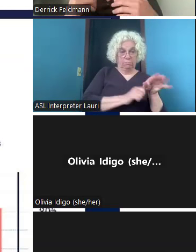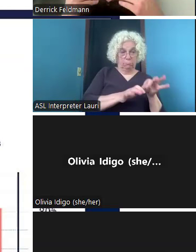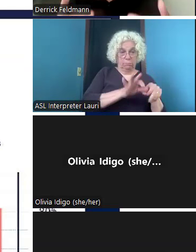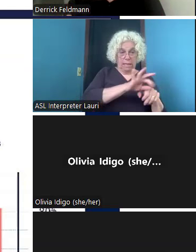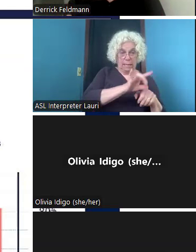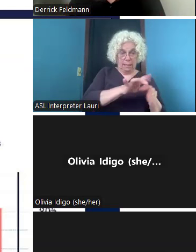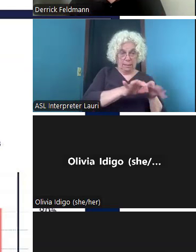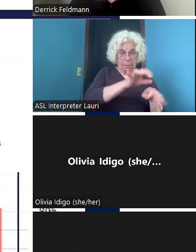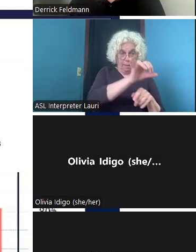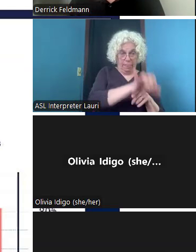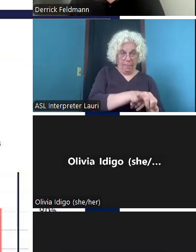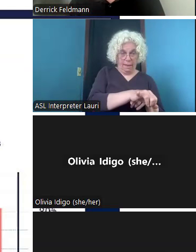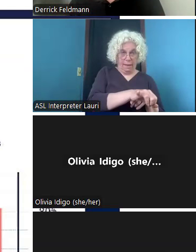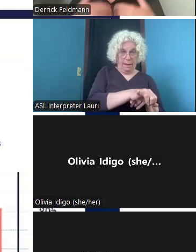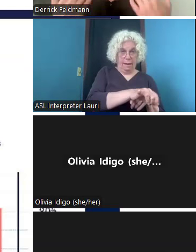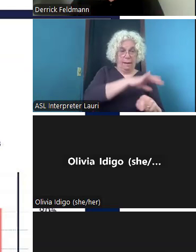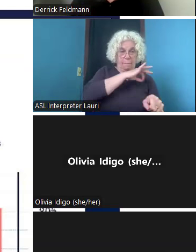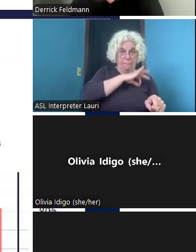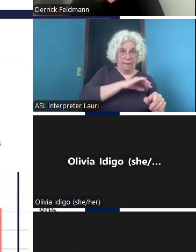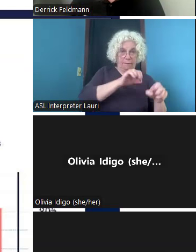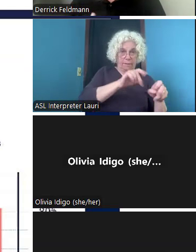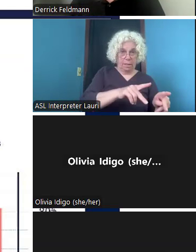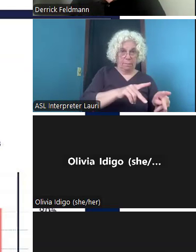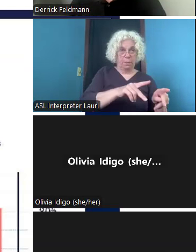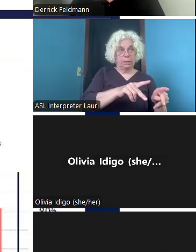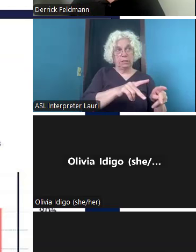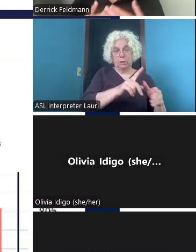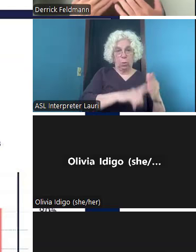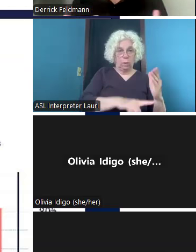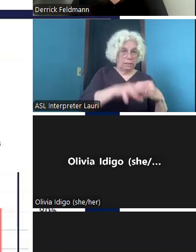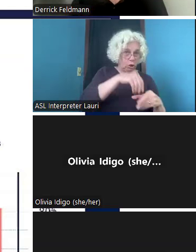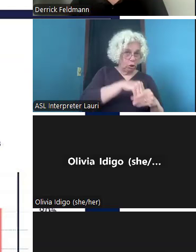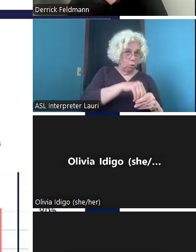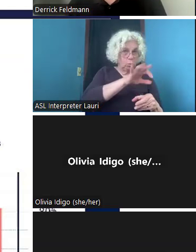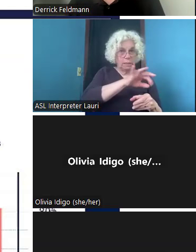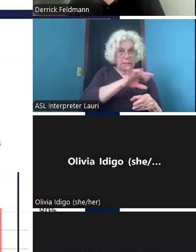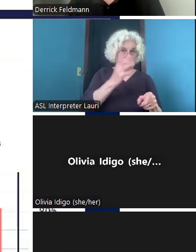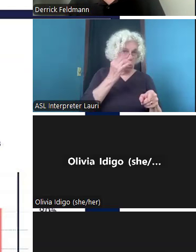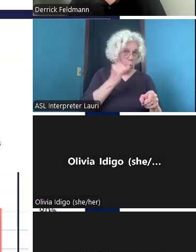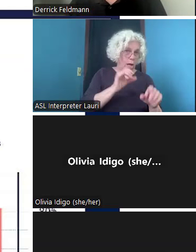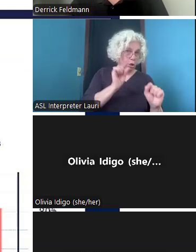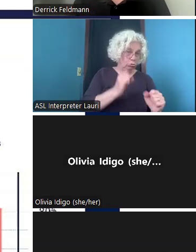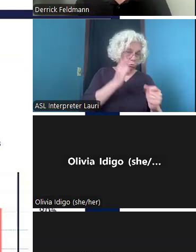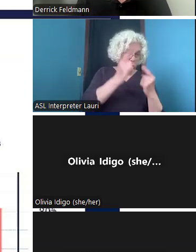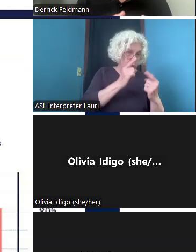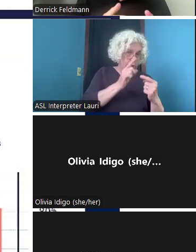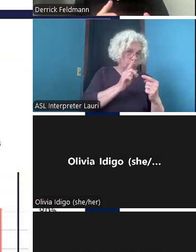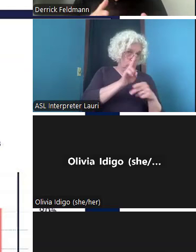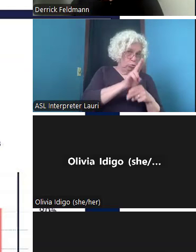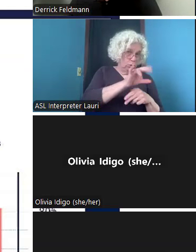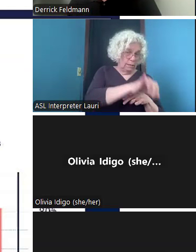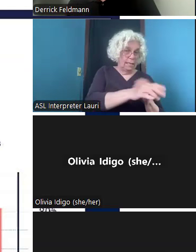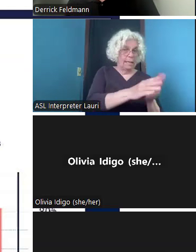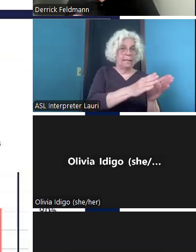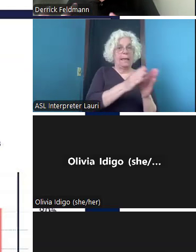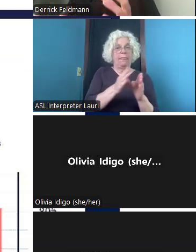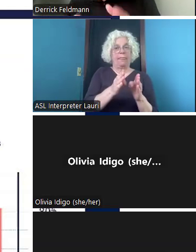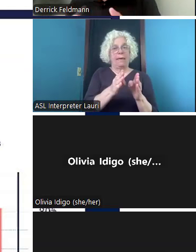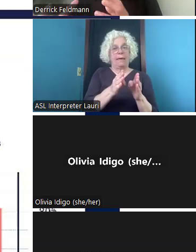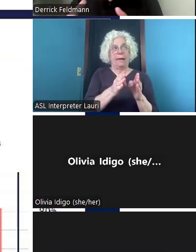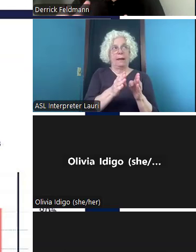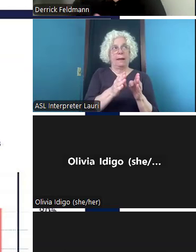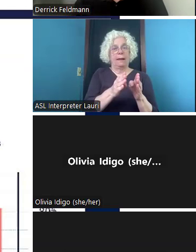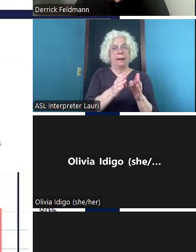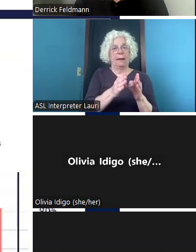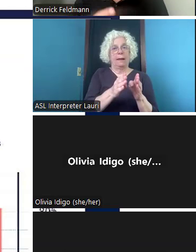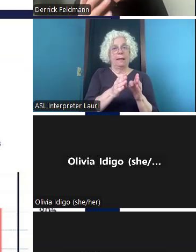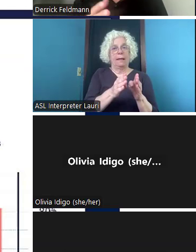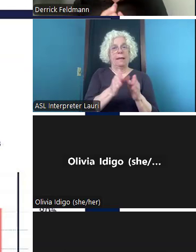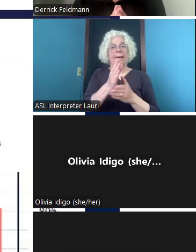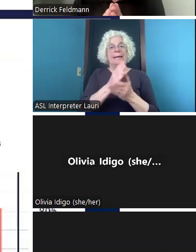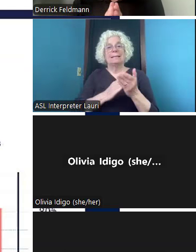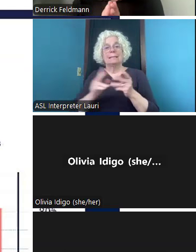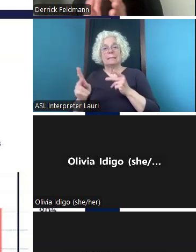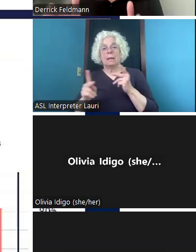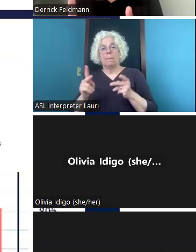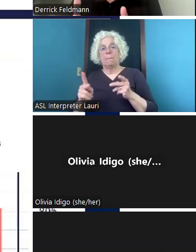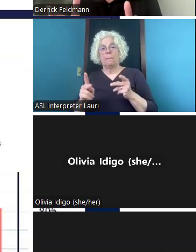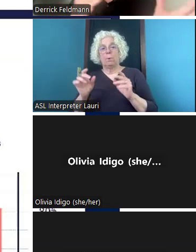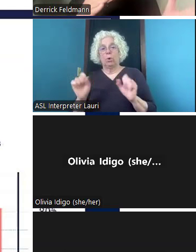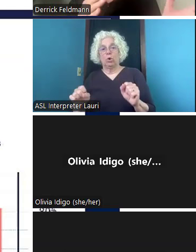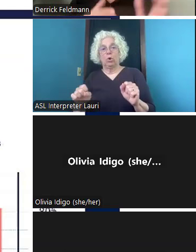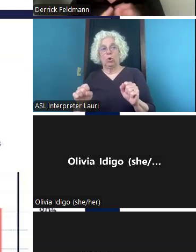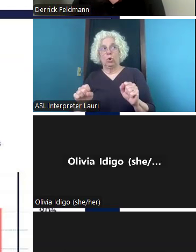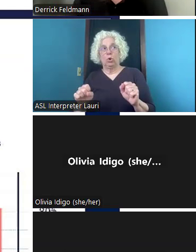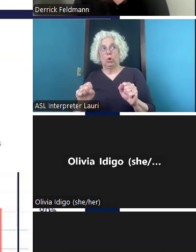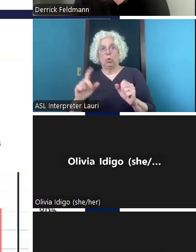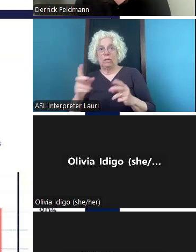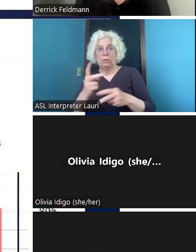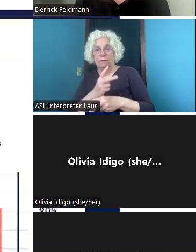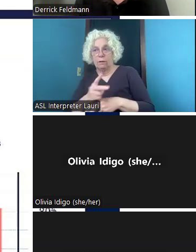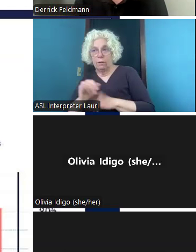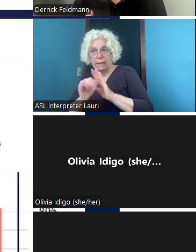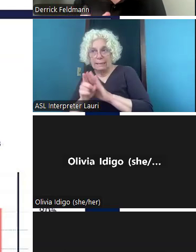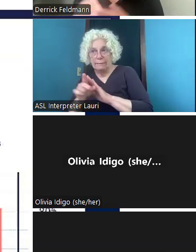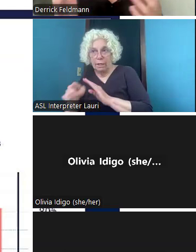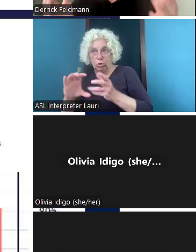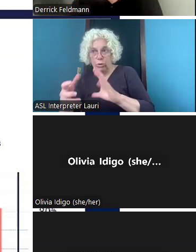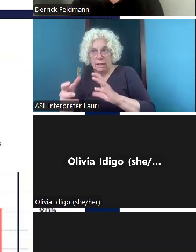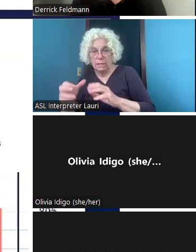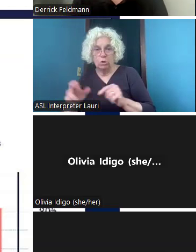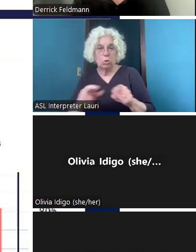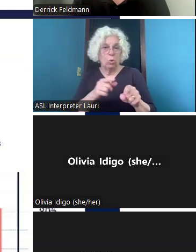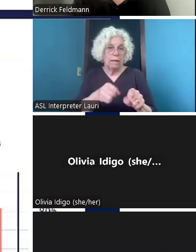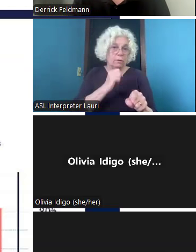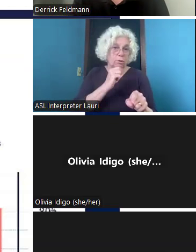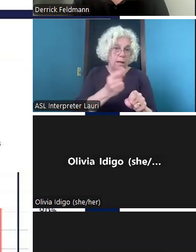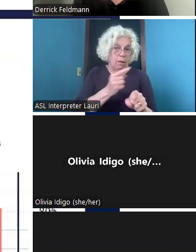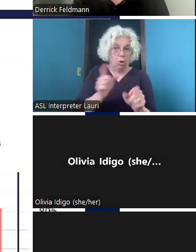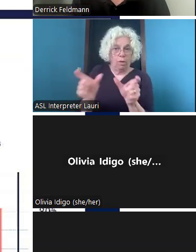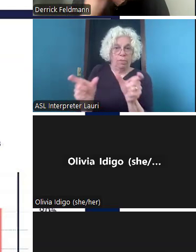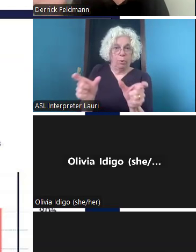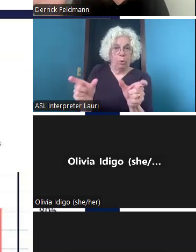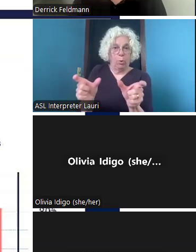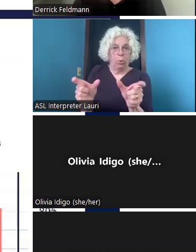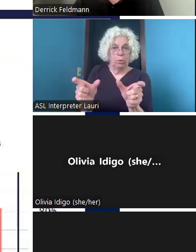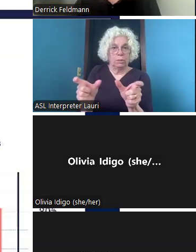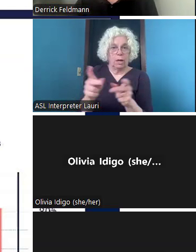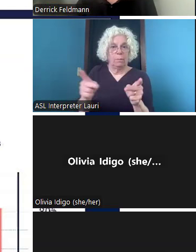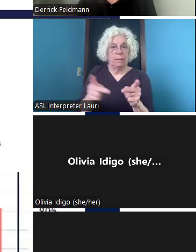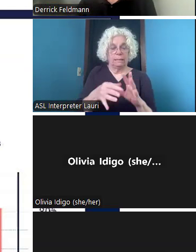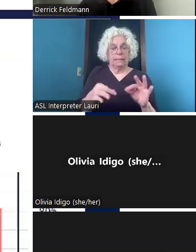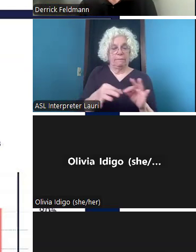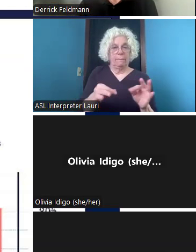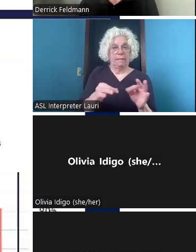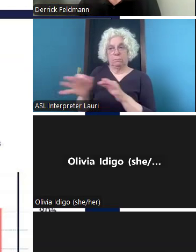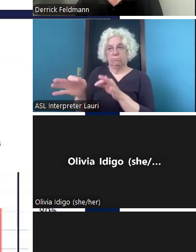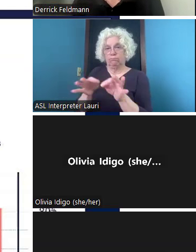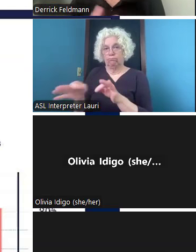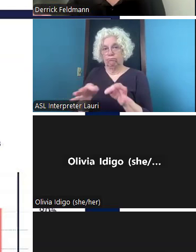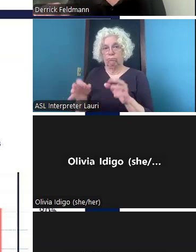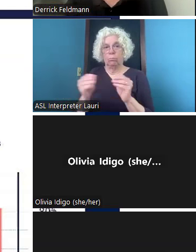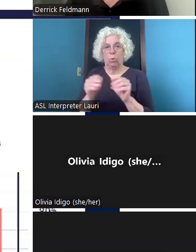the benefits and opportunities or the features of 988, and why you should potentially consider using it. And then looking at we have certain populations potentially that look at identifying crisis or in this case also you're not alone might be a good place to then continue messaging on as well.